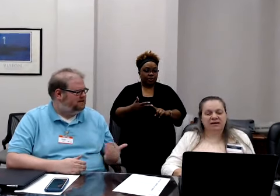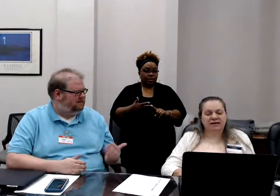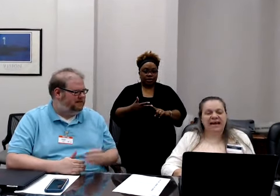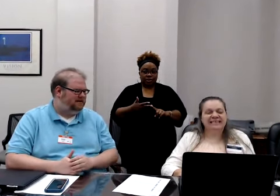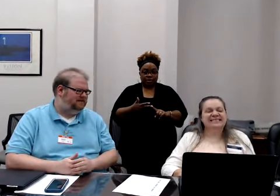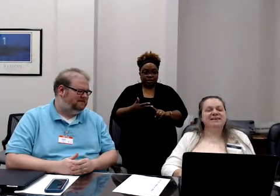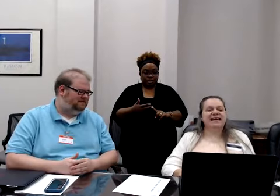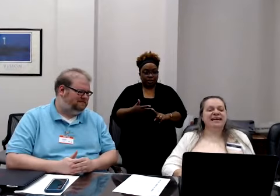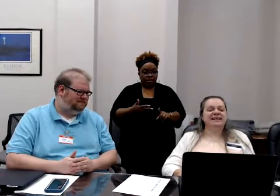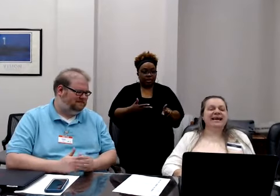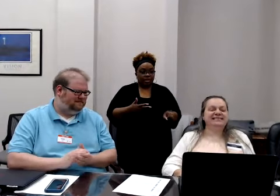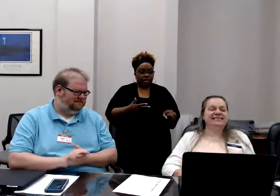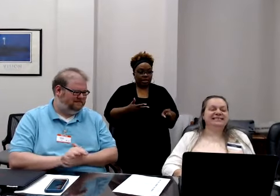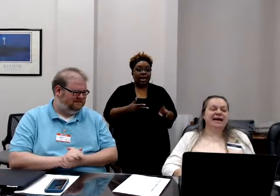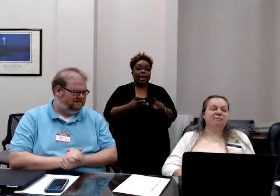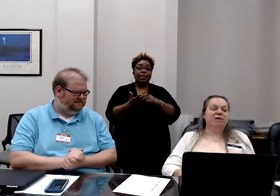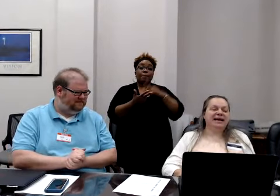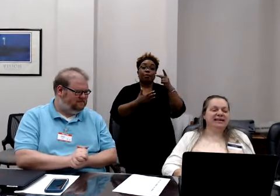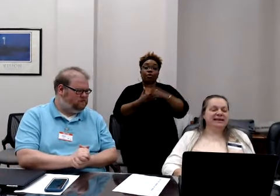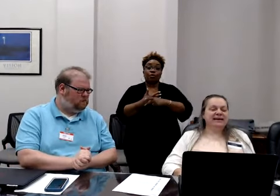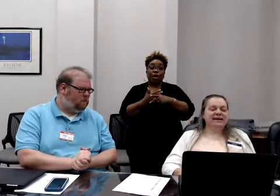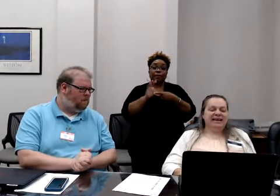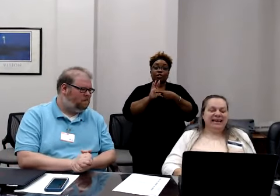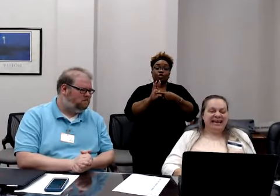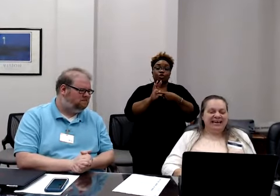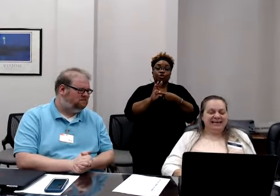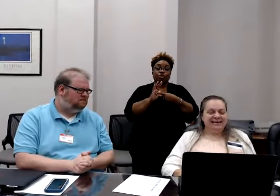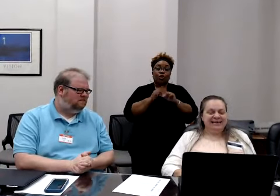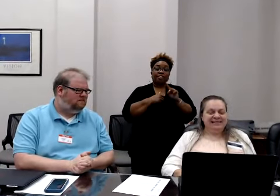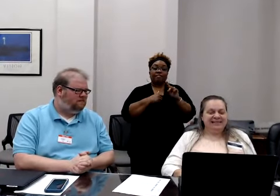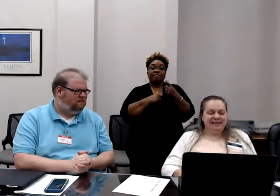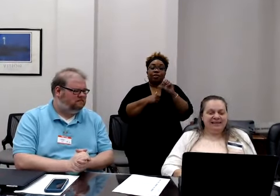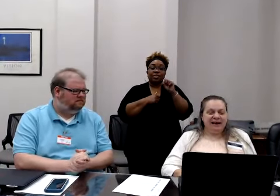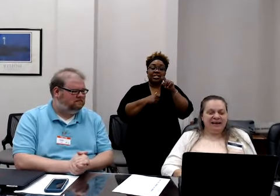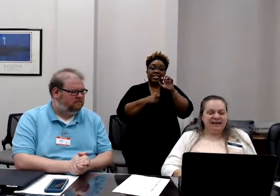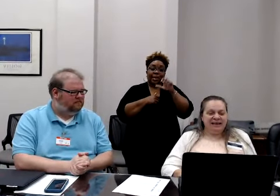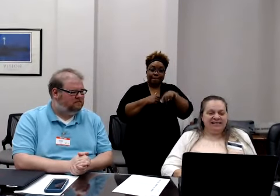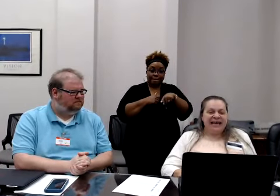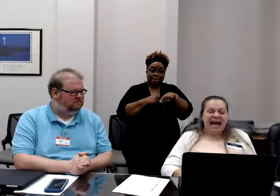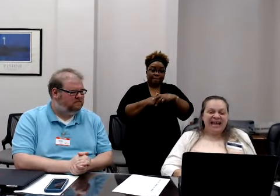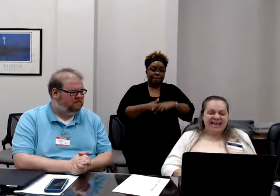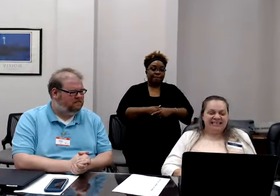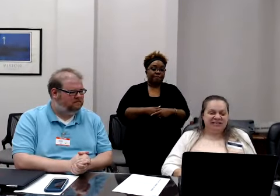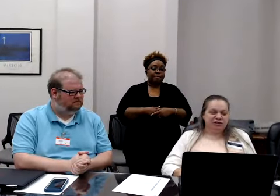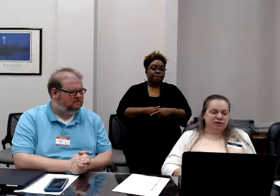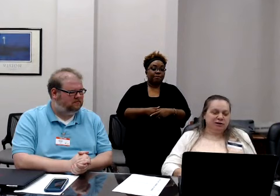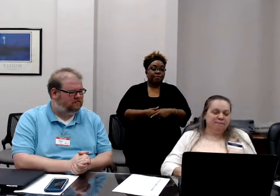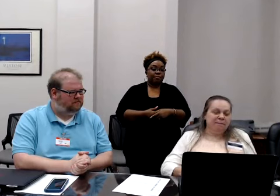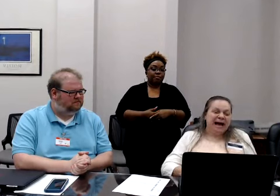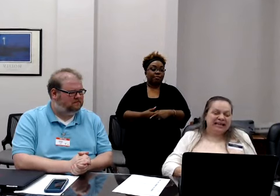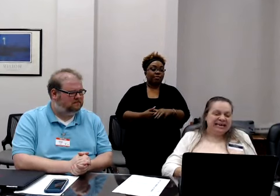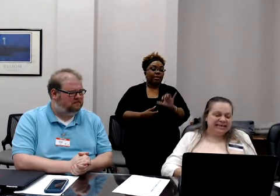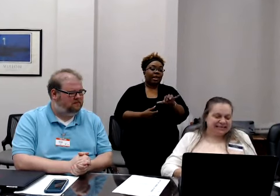And so, then it takes you to step one. And that is your ballot.